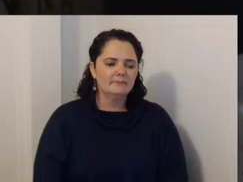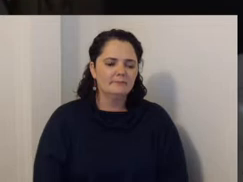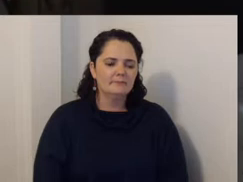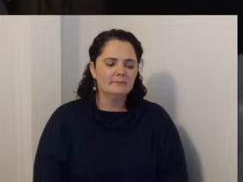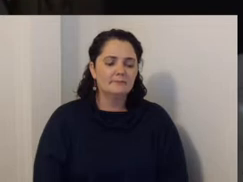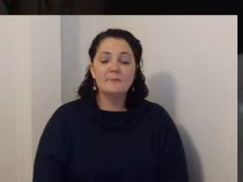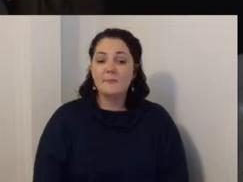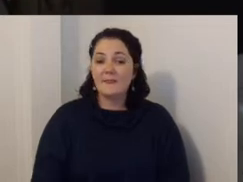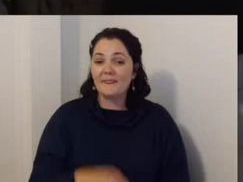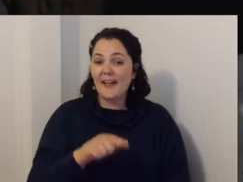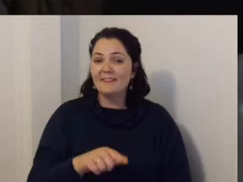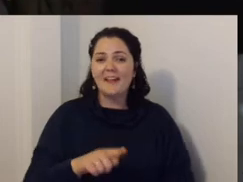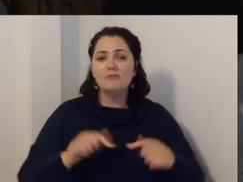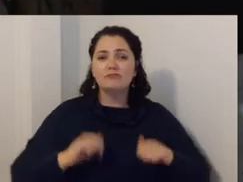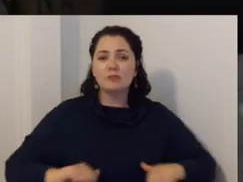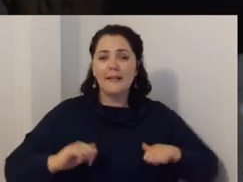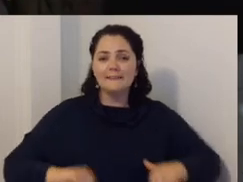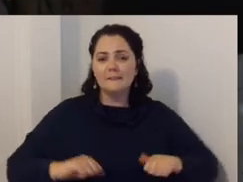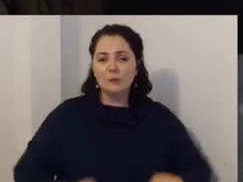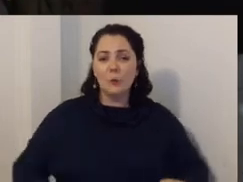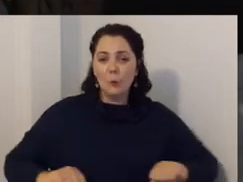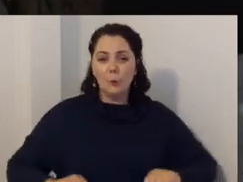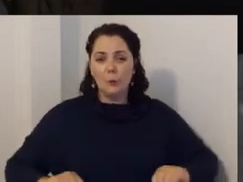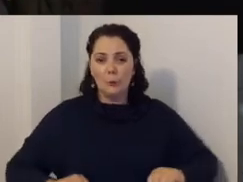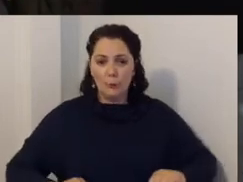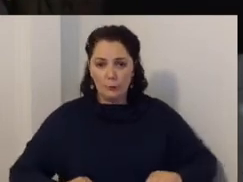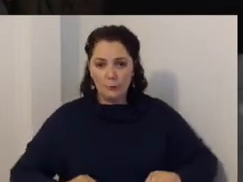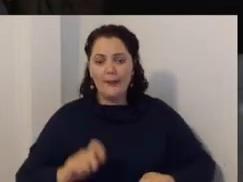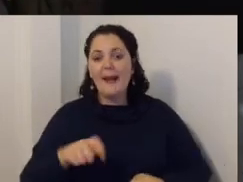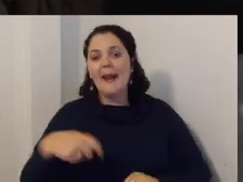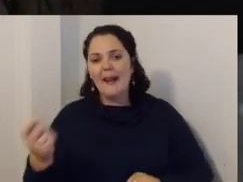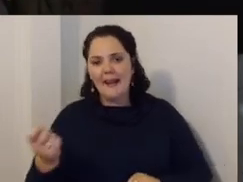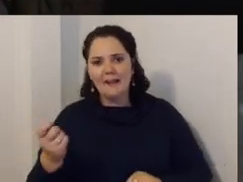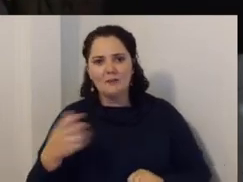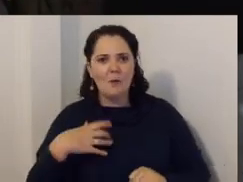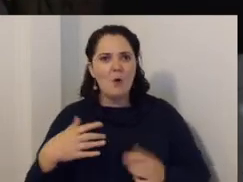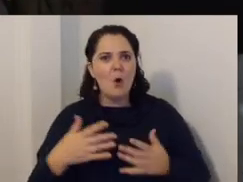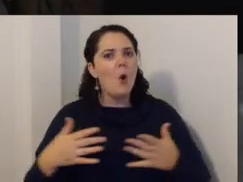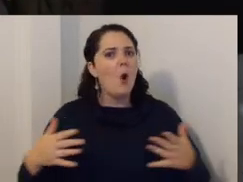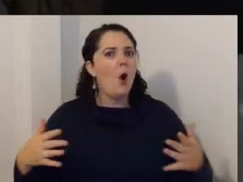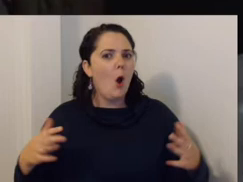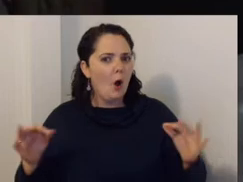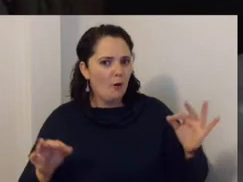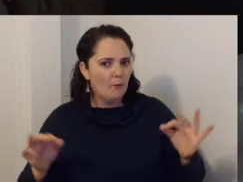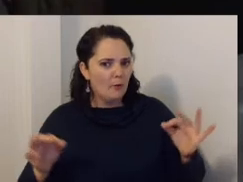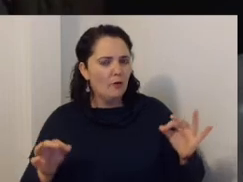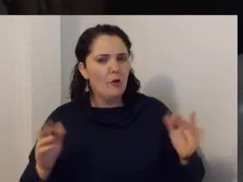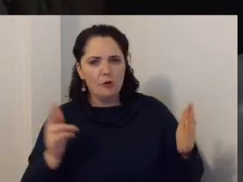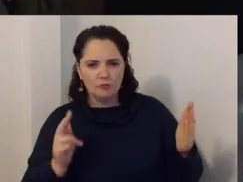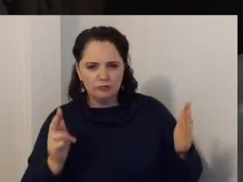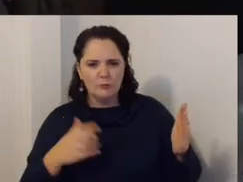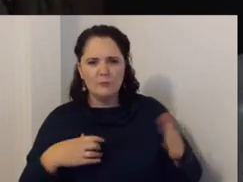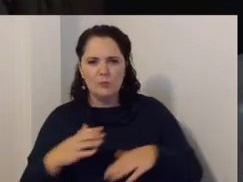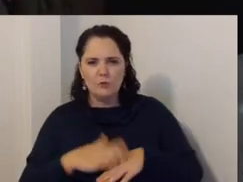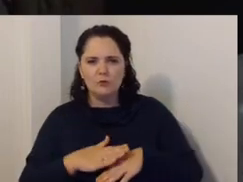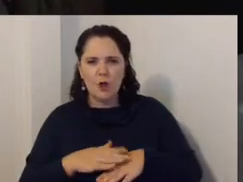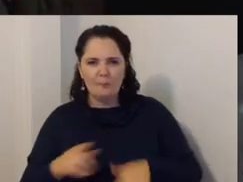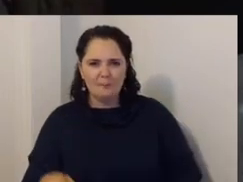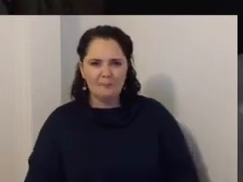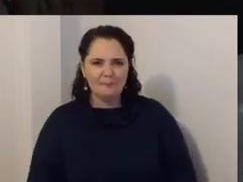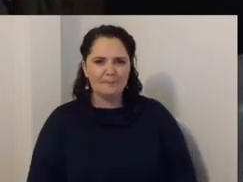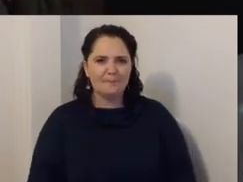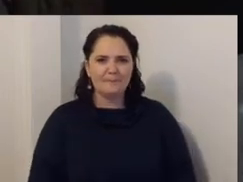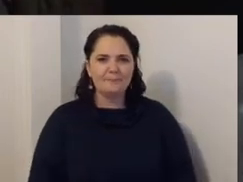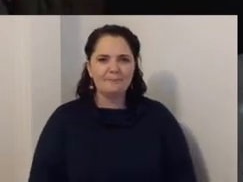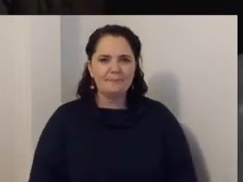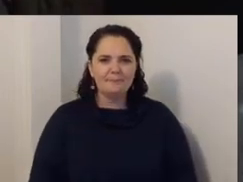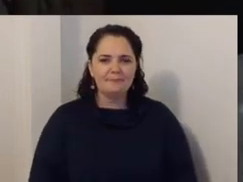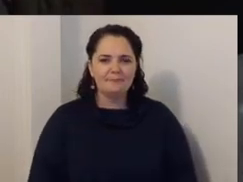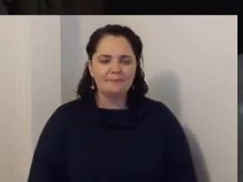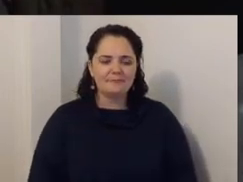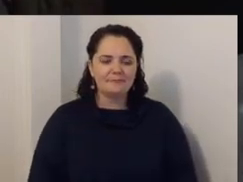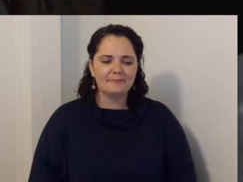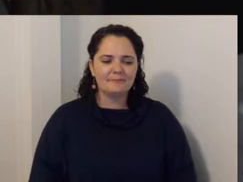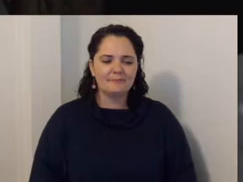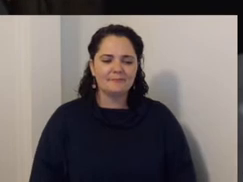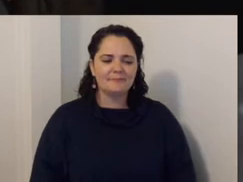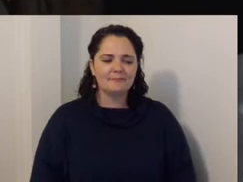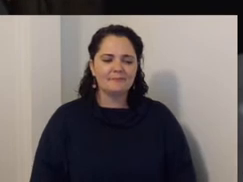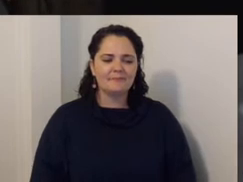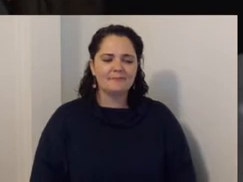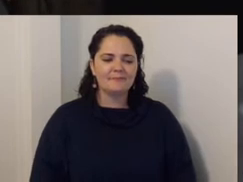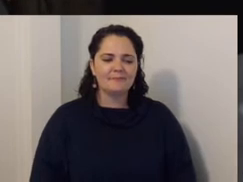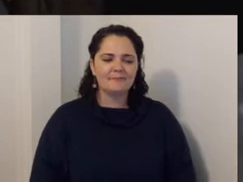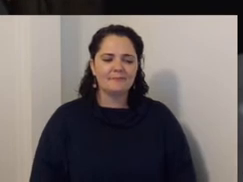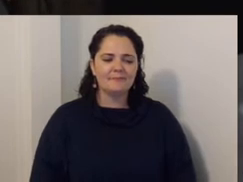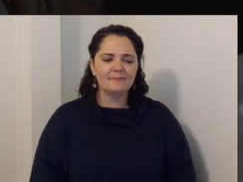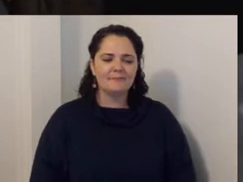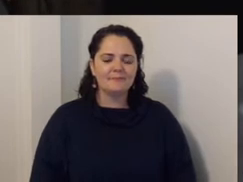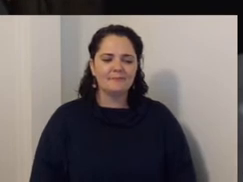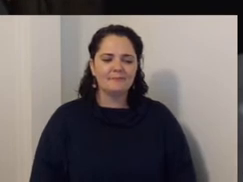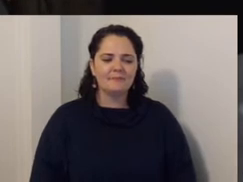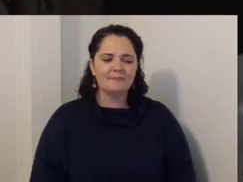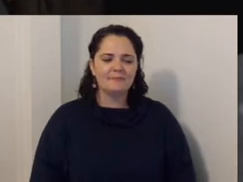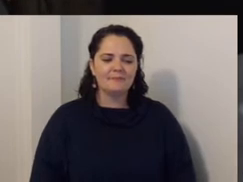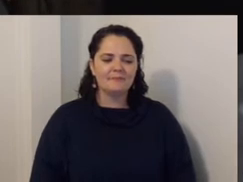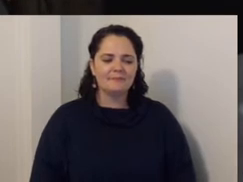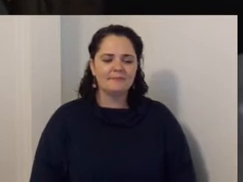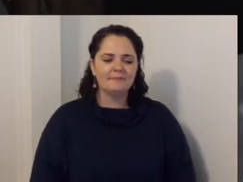again this is just a warm up we'll go into a longer pose next